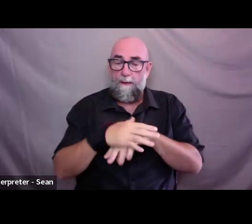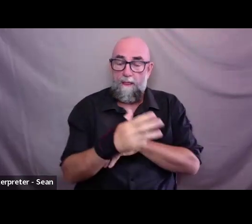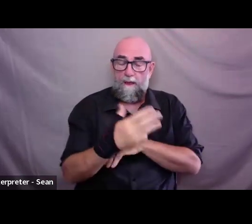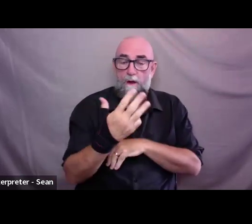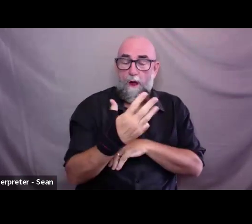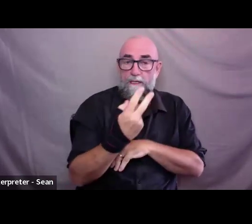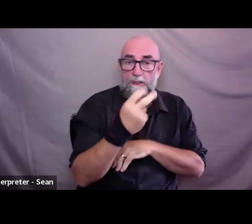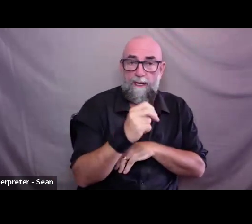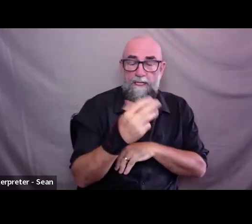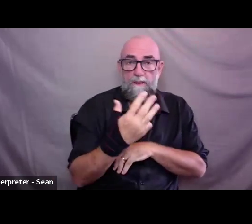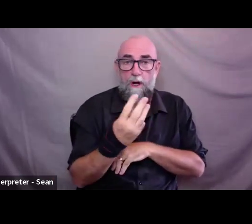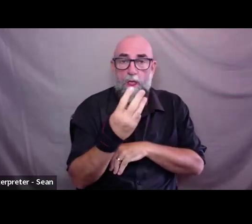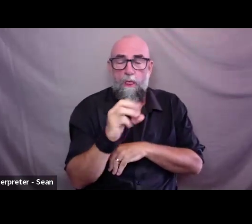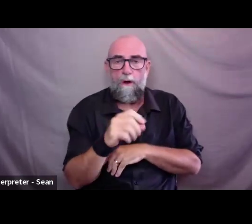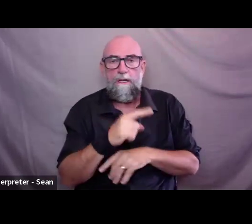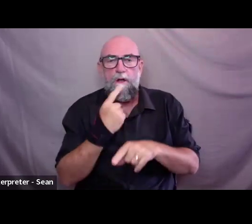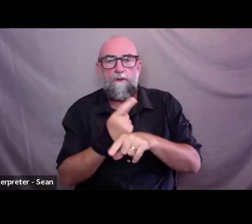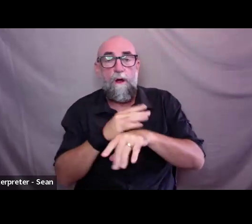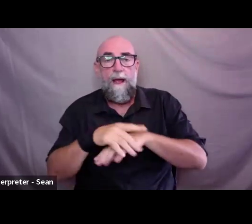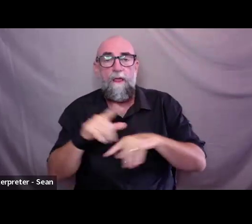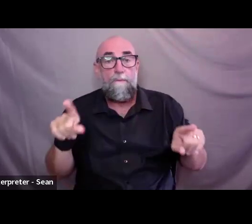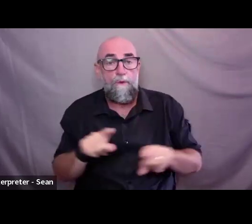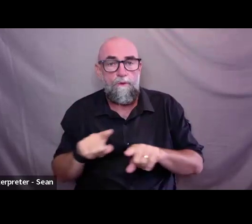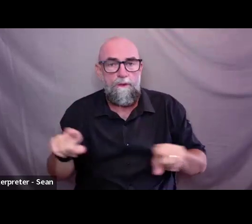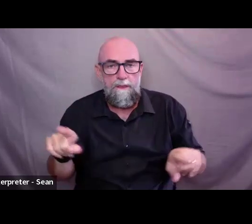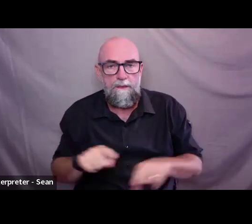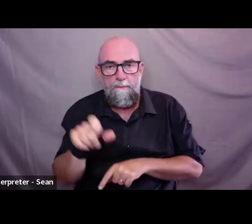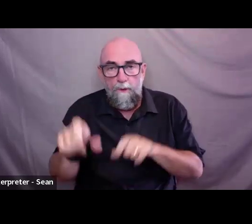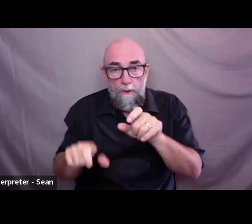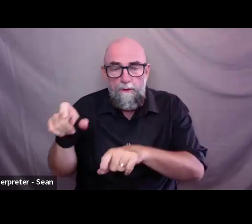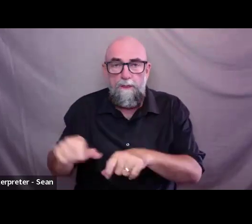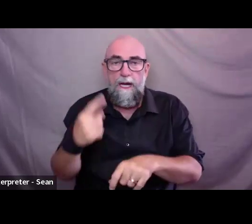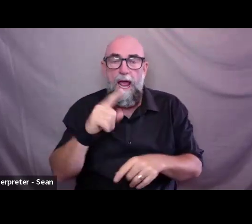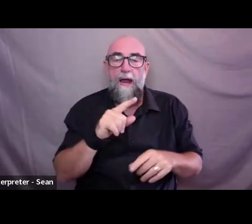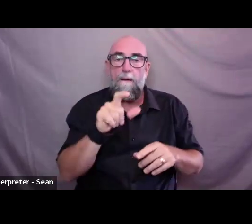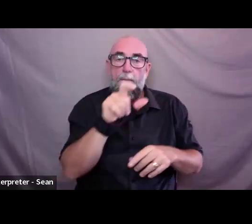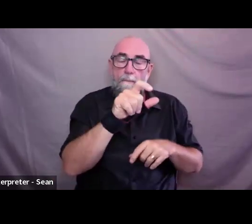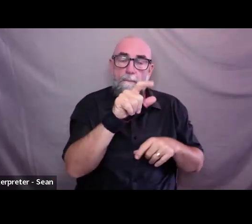could be the performances or the movies we make, had to get people to